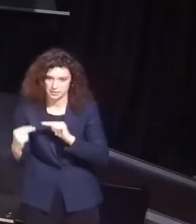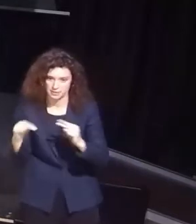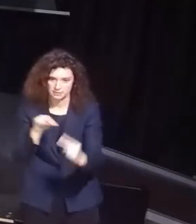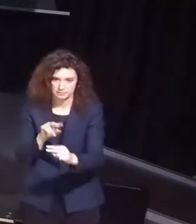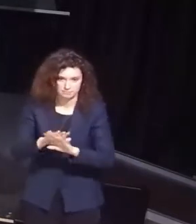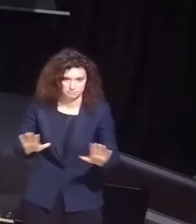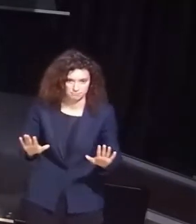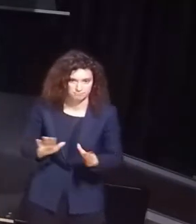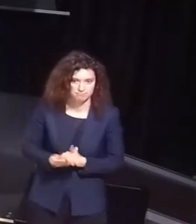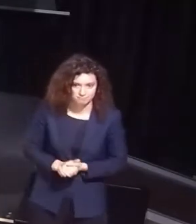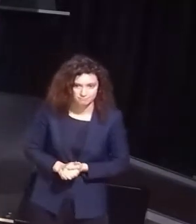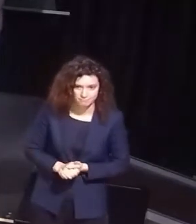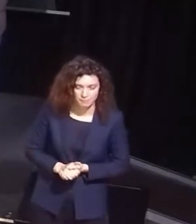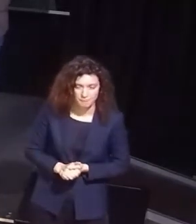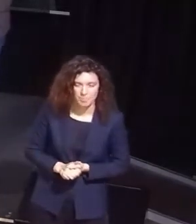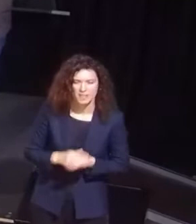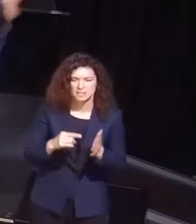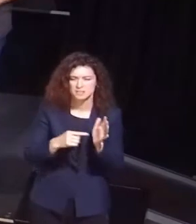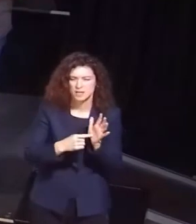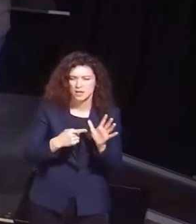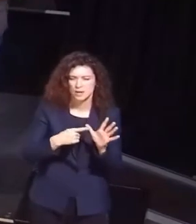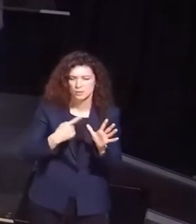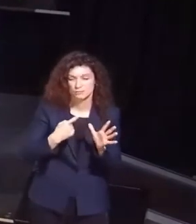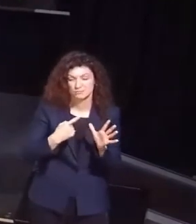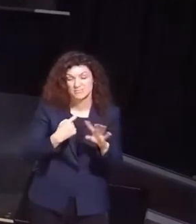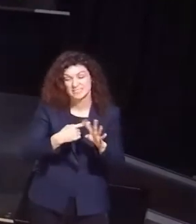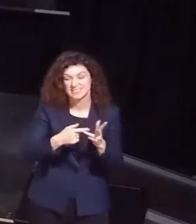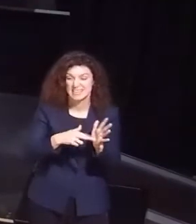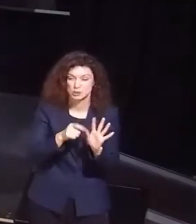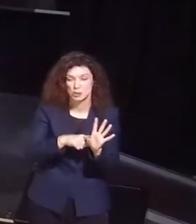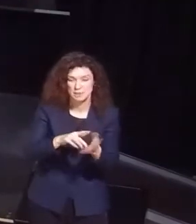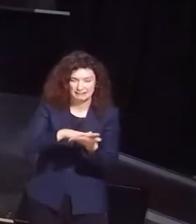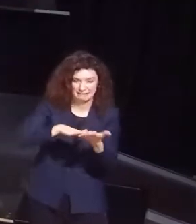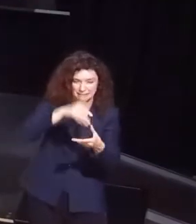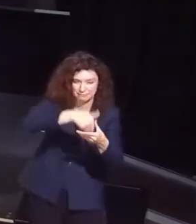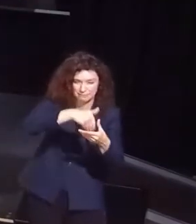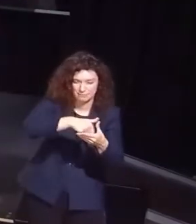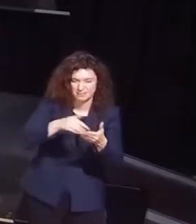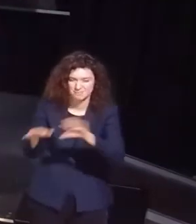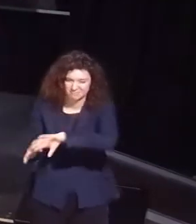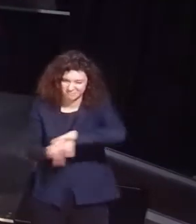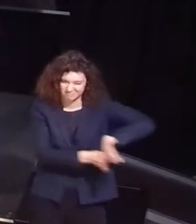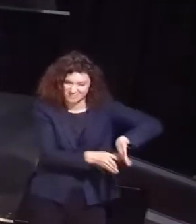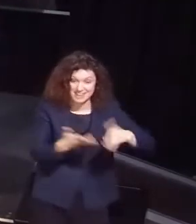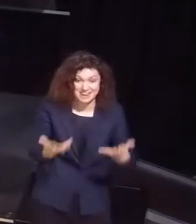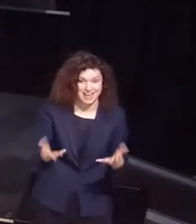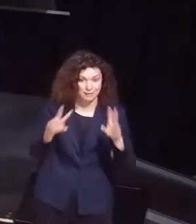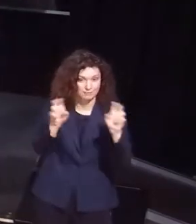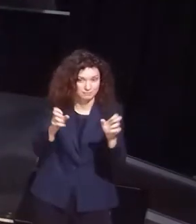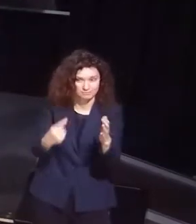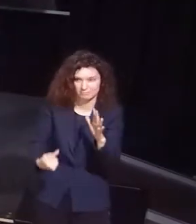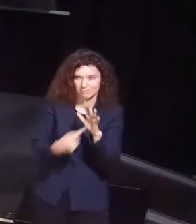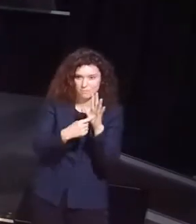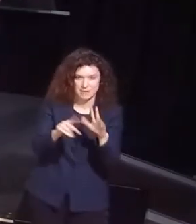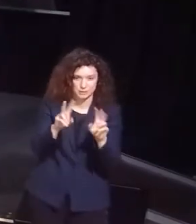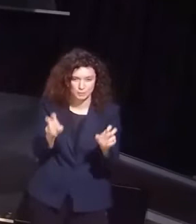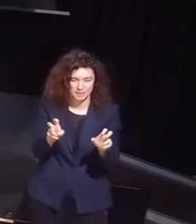All right, so taxonomy aside, let's get to the meat of the matter, Rallying the troops. One of my favourite, by the way.